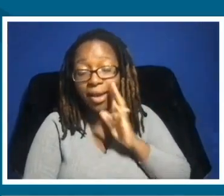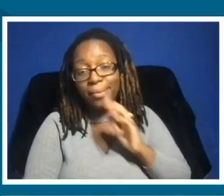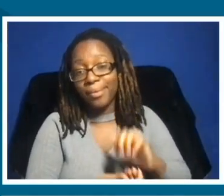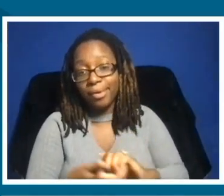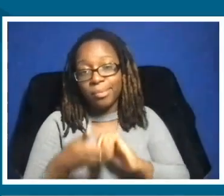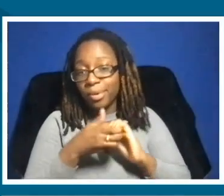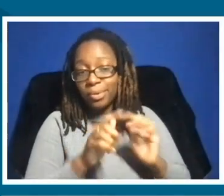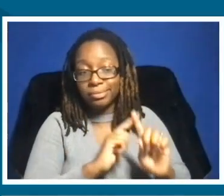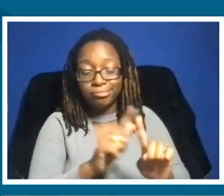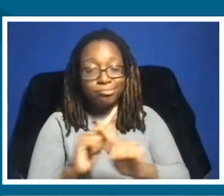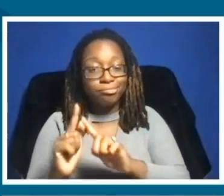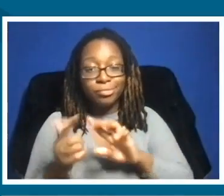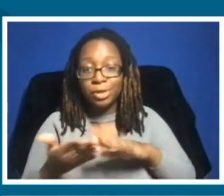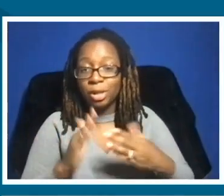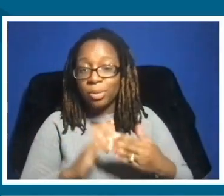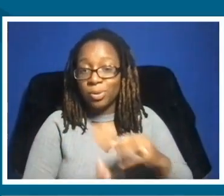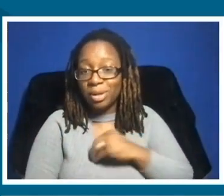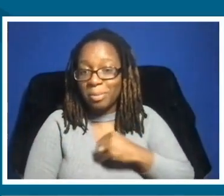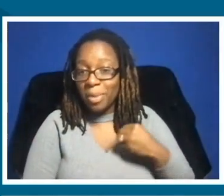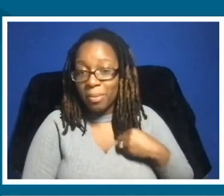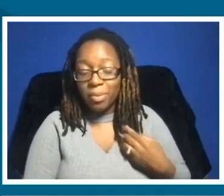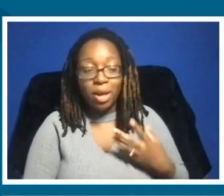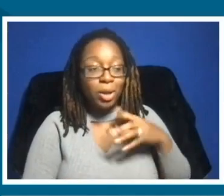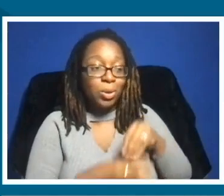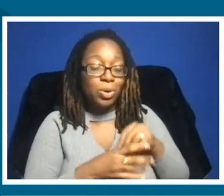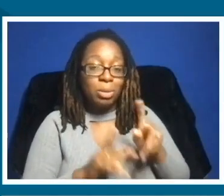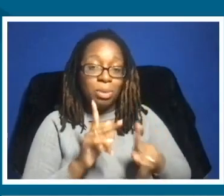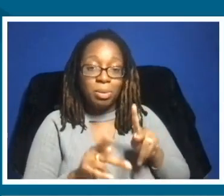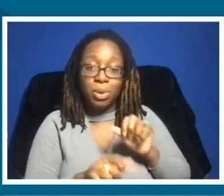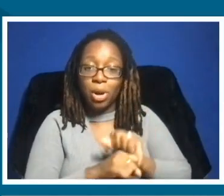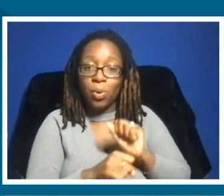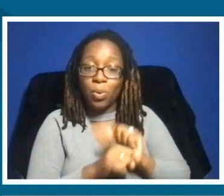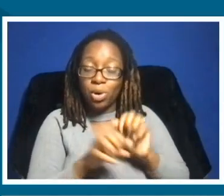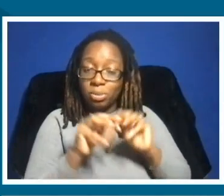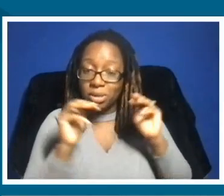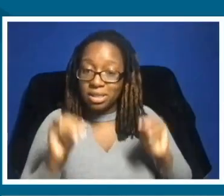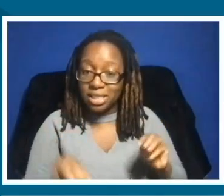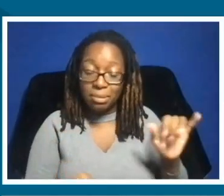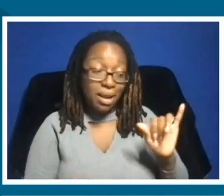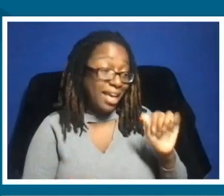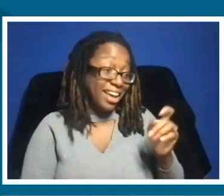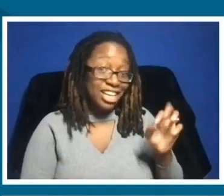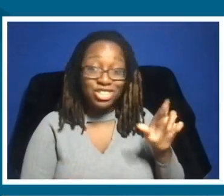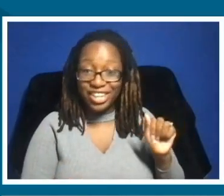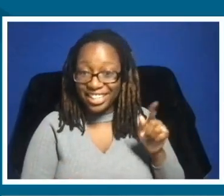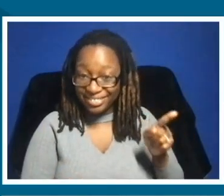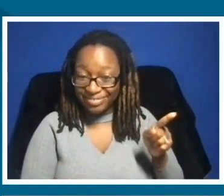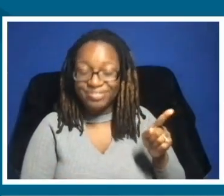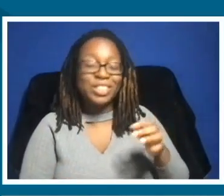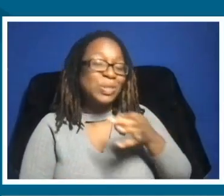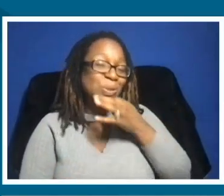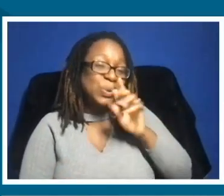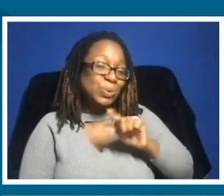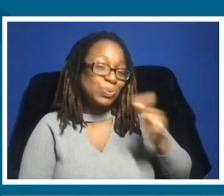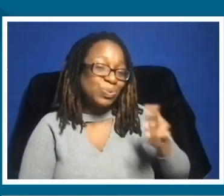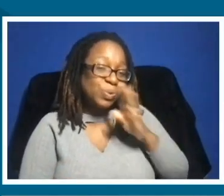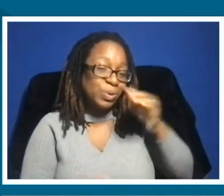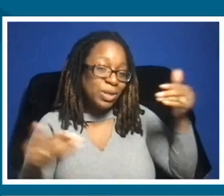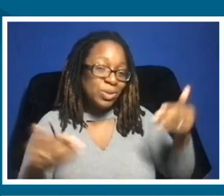members including folks who work at museums like my co-presenter andrea i'll turn it over to her to introduce herself